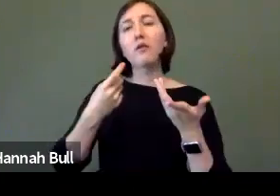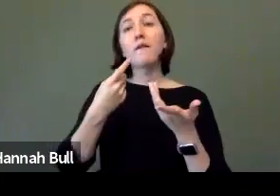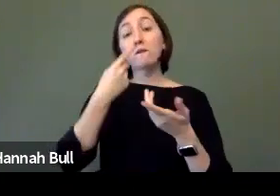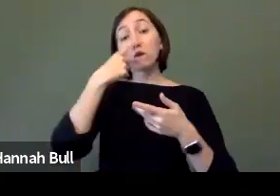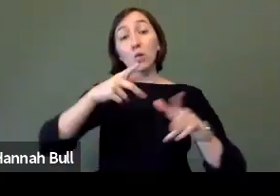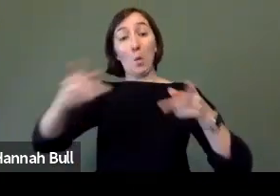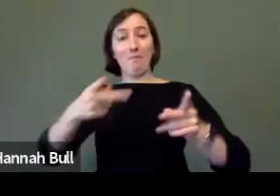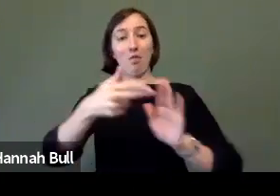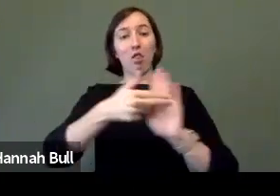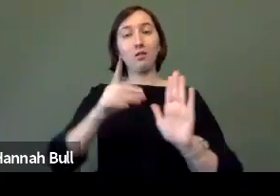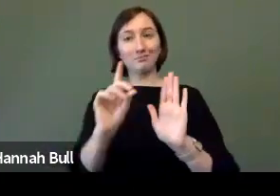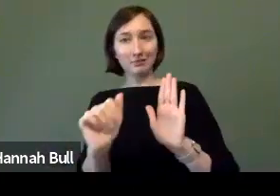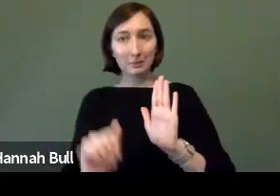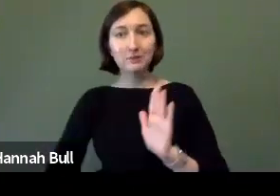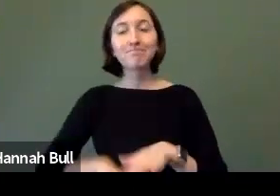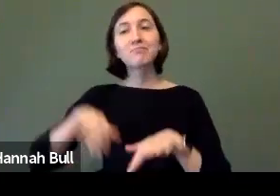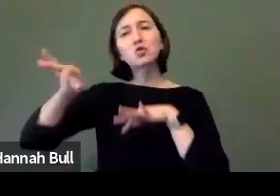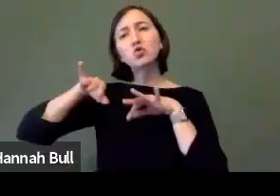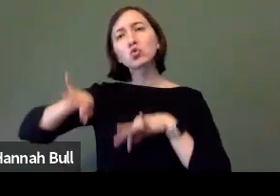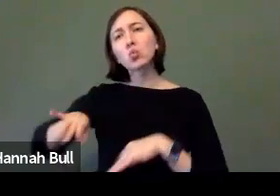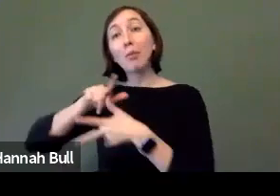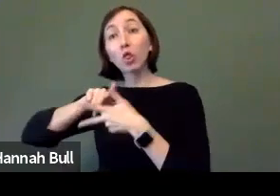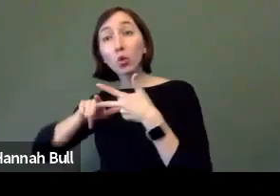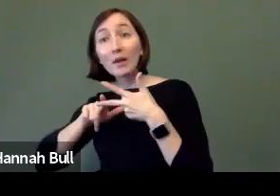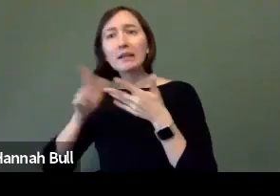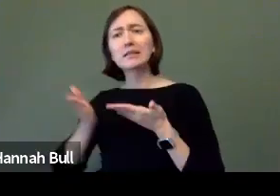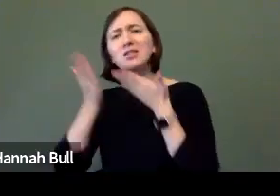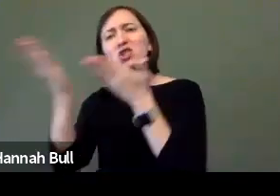Be able to describe 3 tips for building resilience